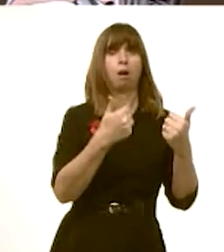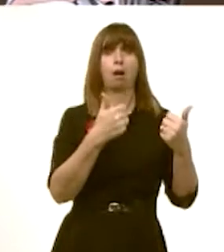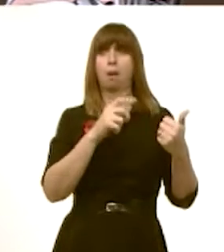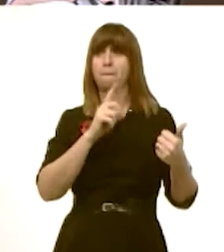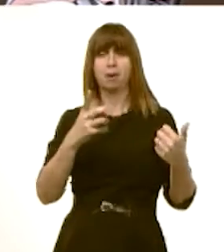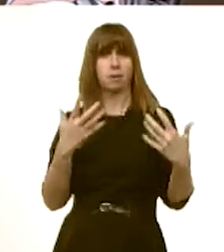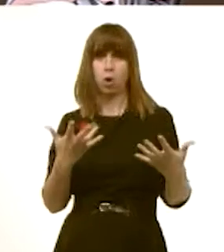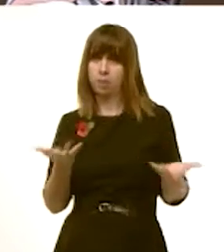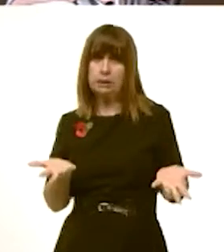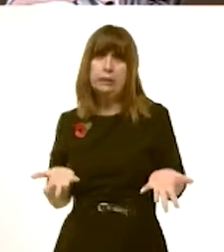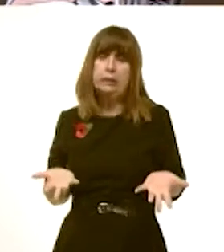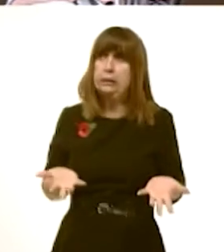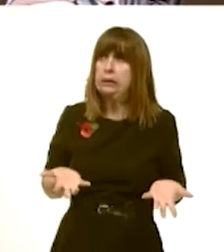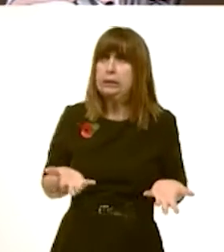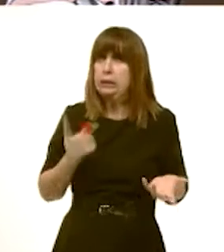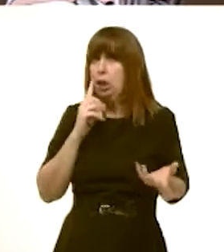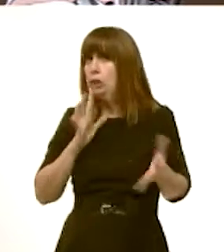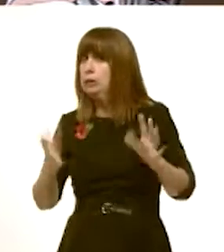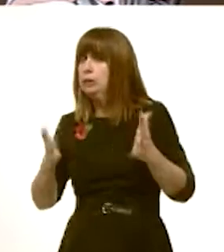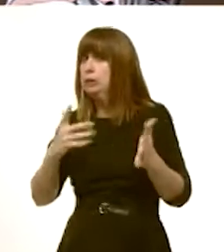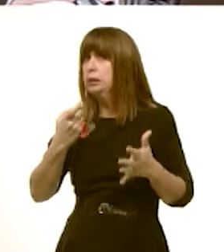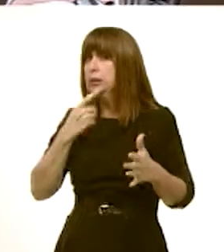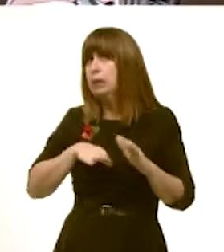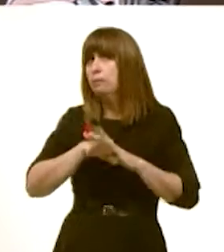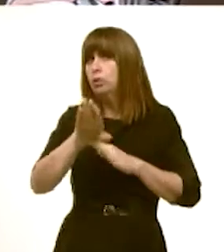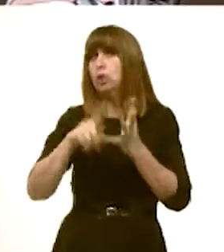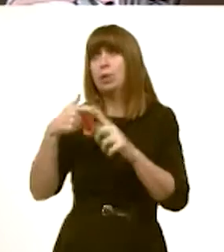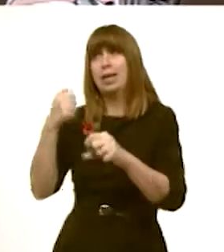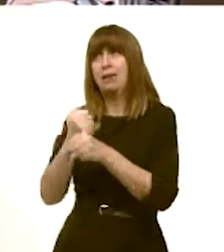at the moment, and that does not bode well for the steel industry unless the UK Government takes action.